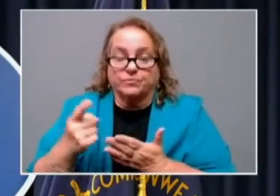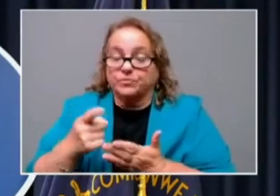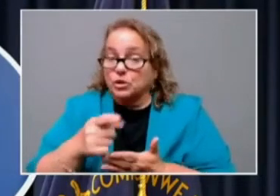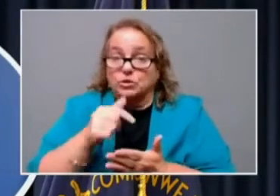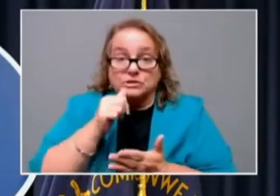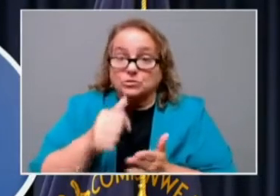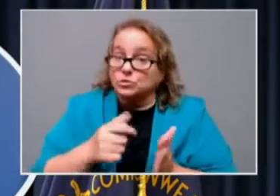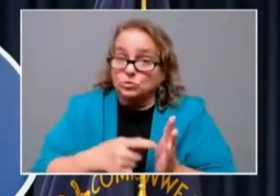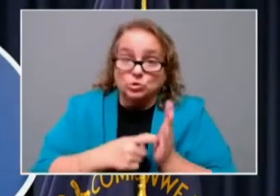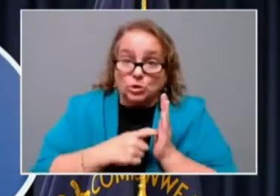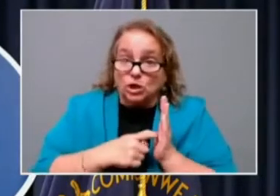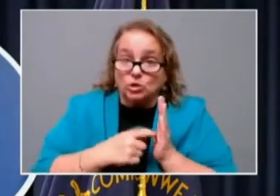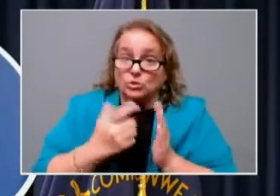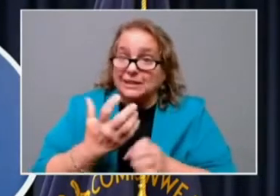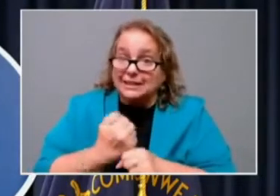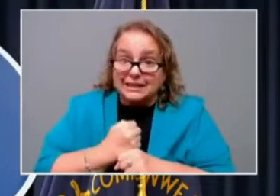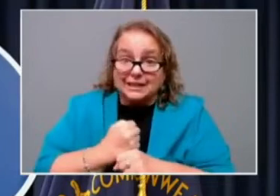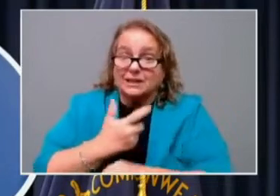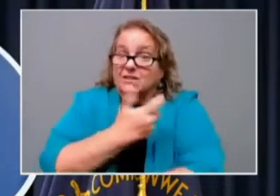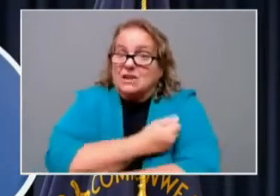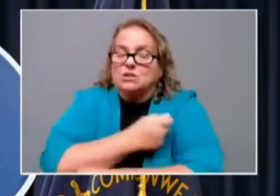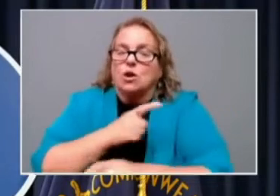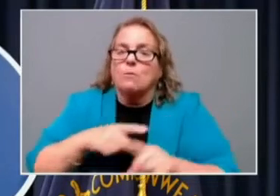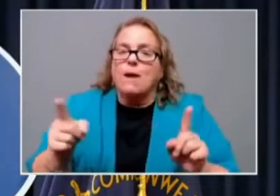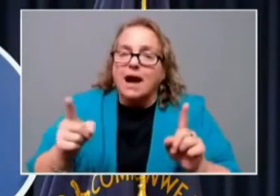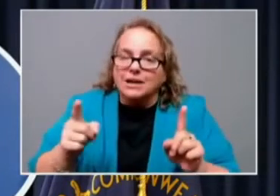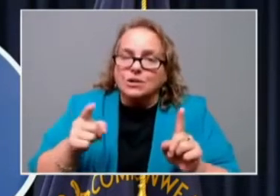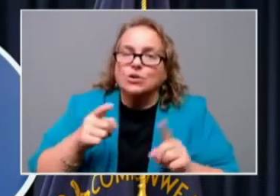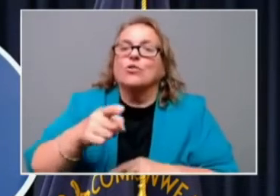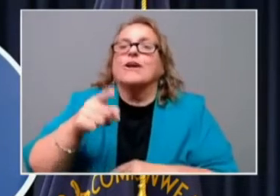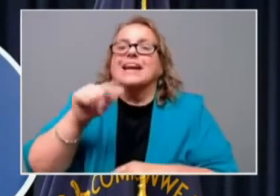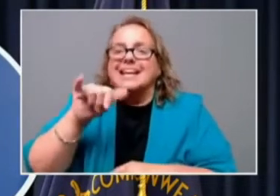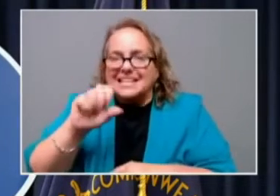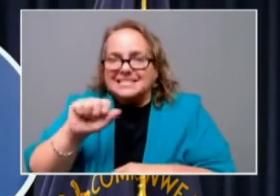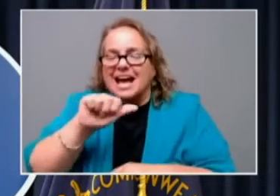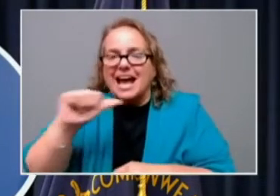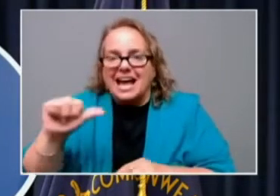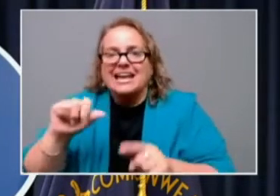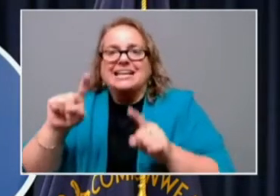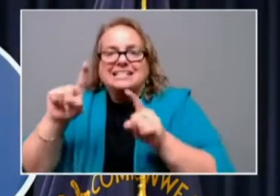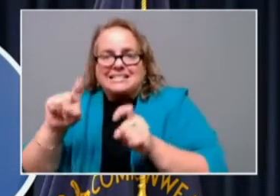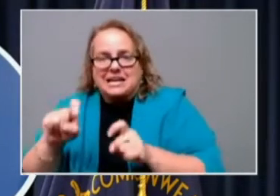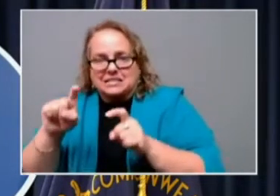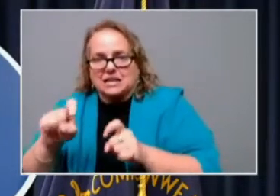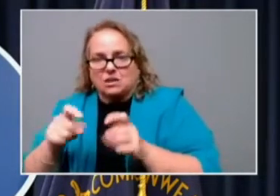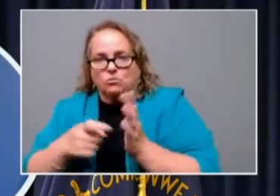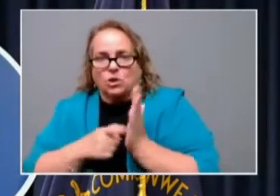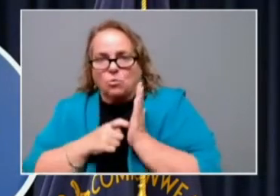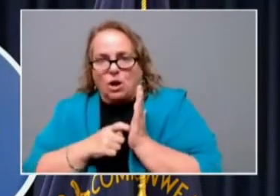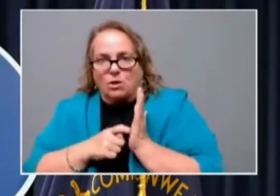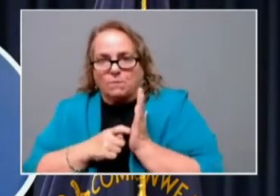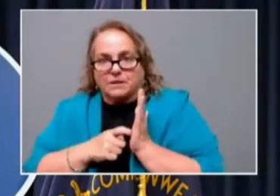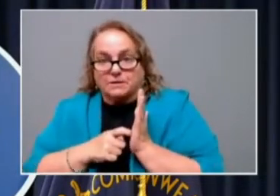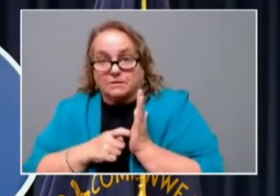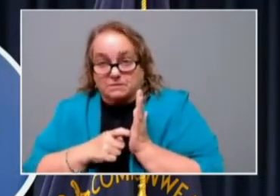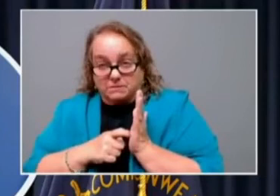week. That really is a testing requirement and I think it should have been named that way. But, but it wasn't um, we have that testing requirement